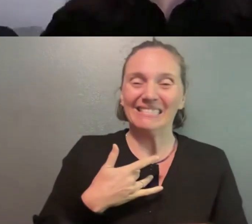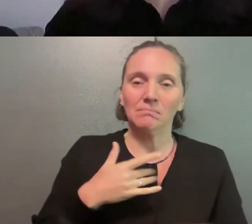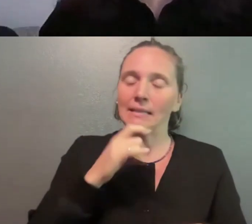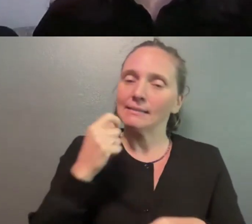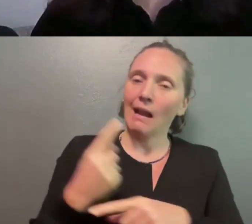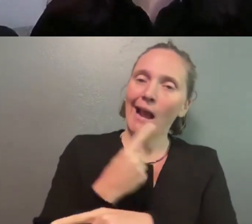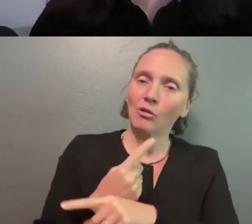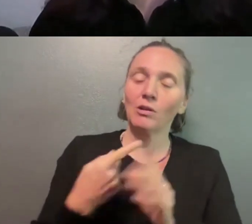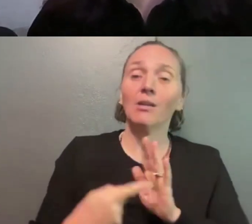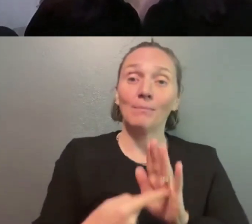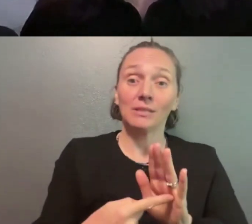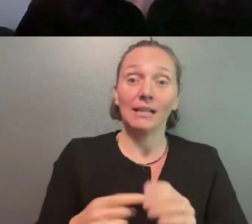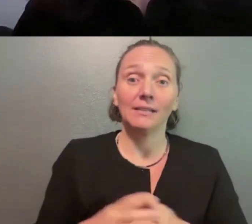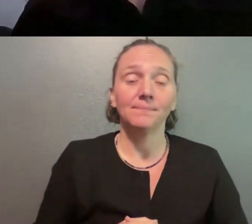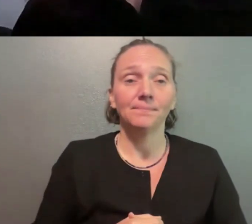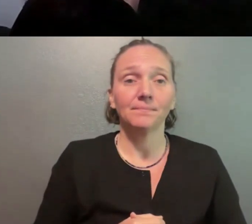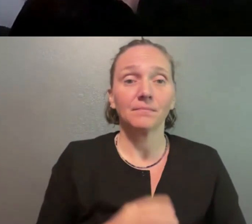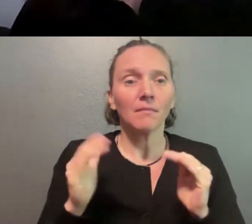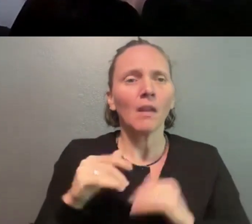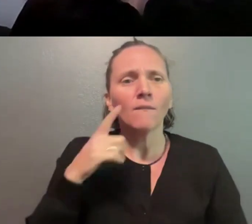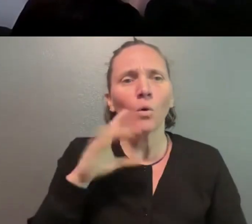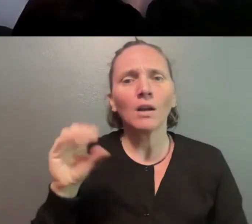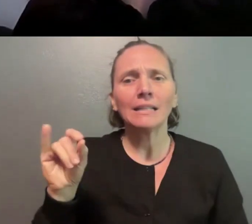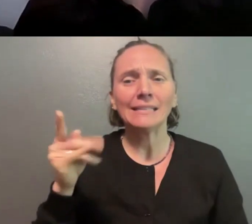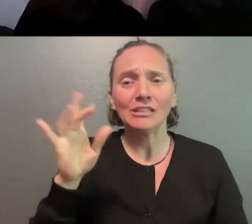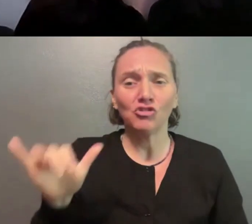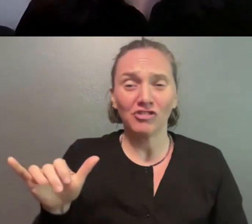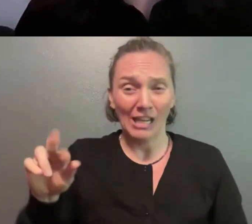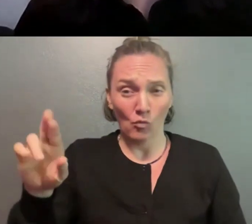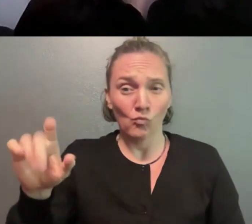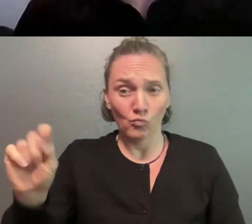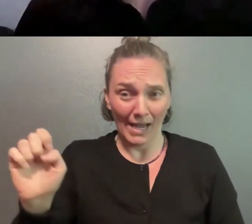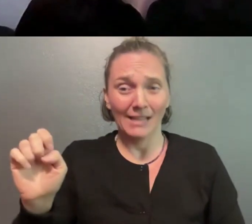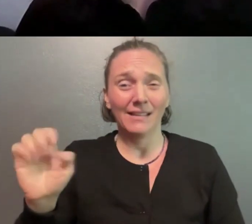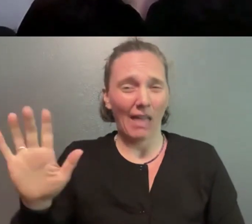And then for the contingency rate question So when we're looking at households,